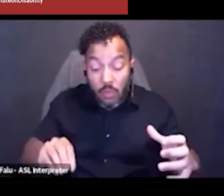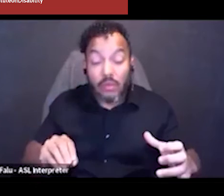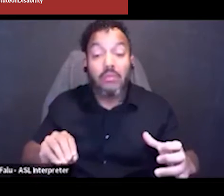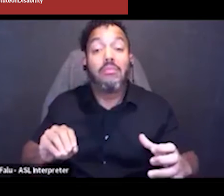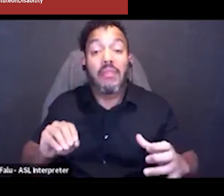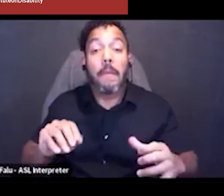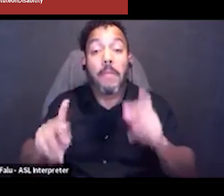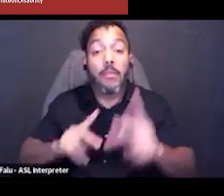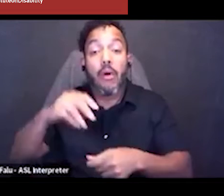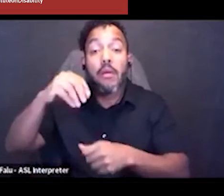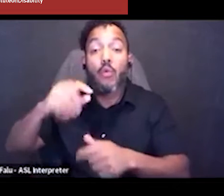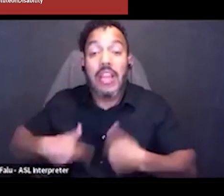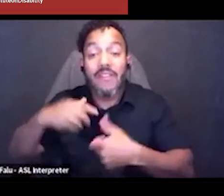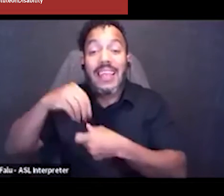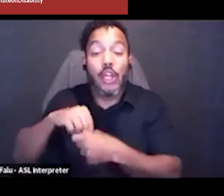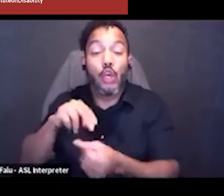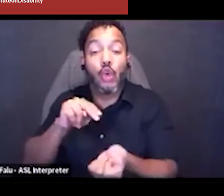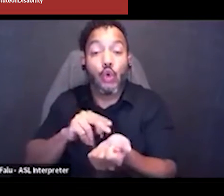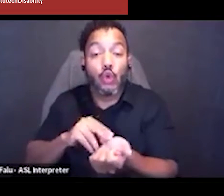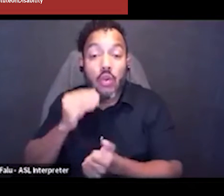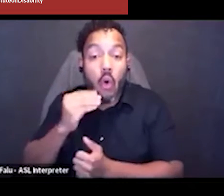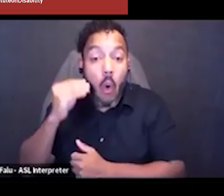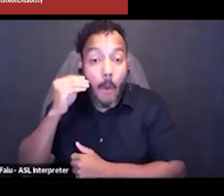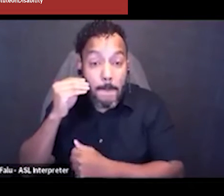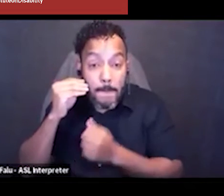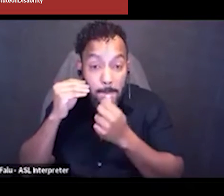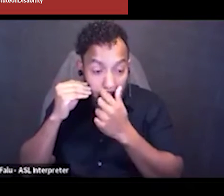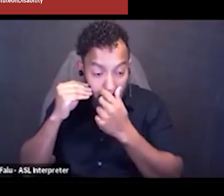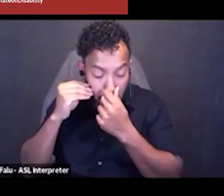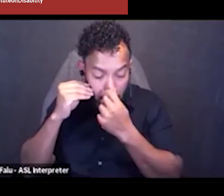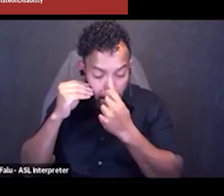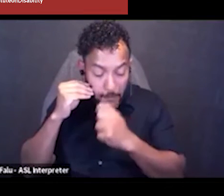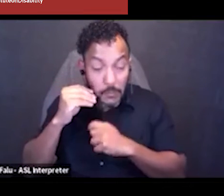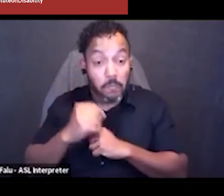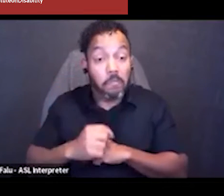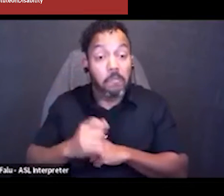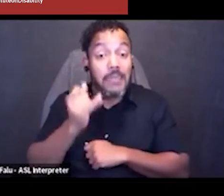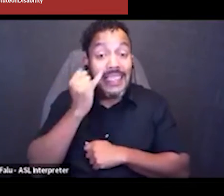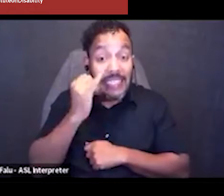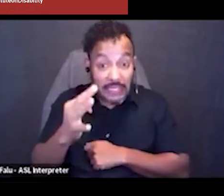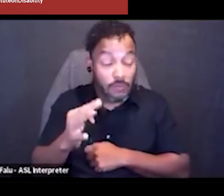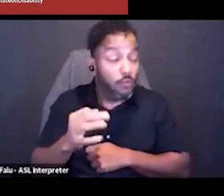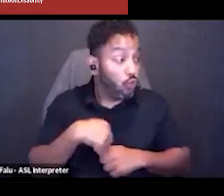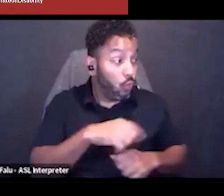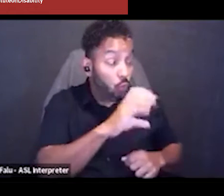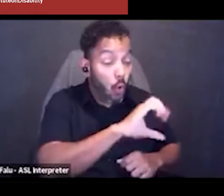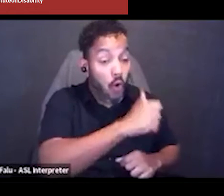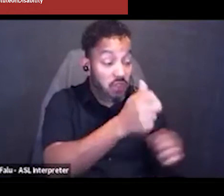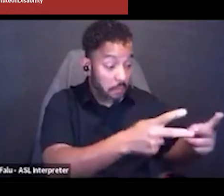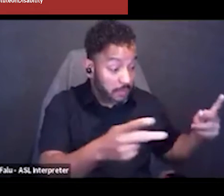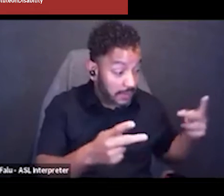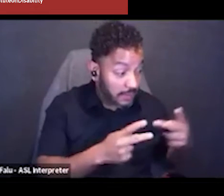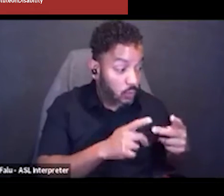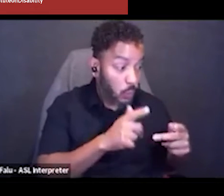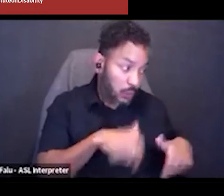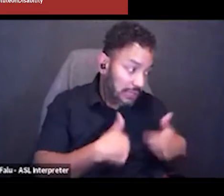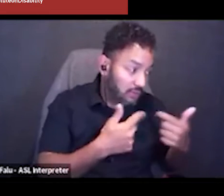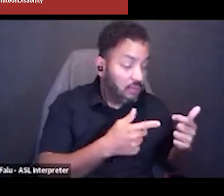The numbers are even higher when you add other congregate facilities, when you add the kinds